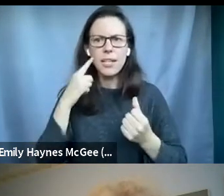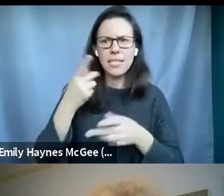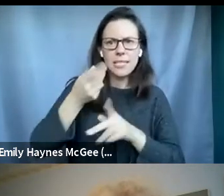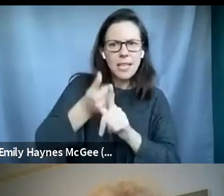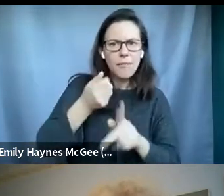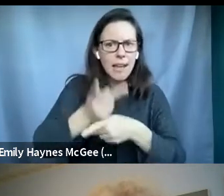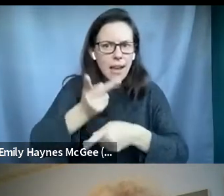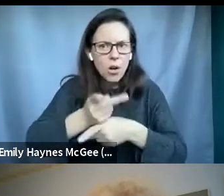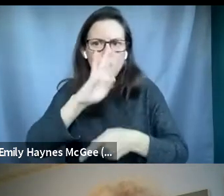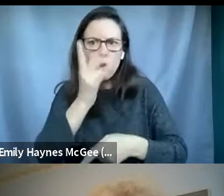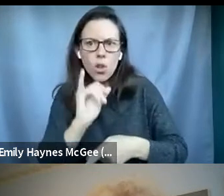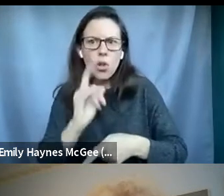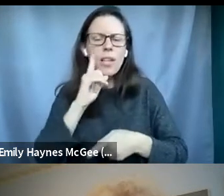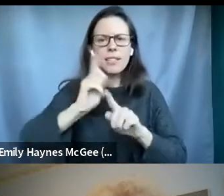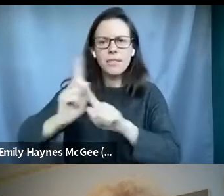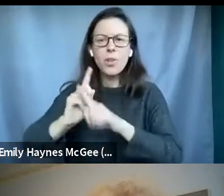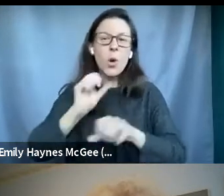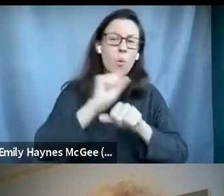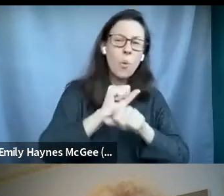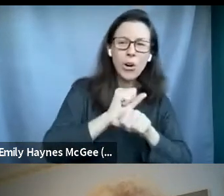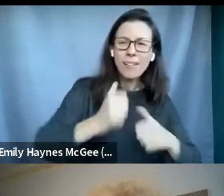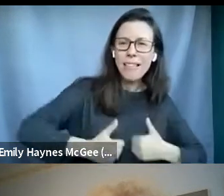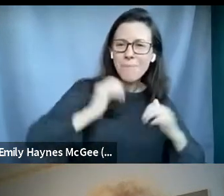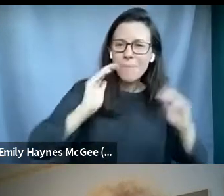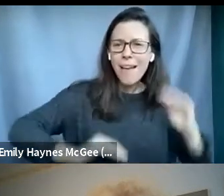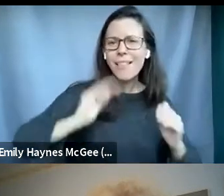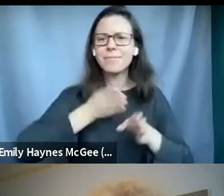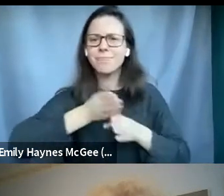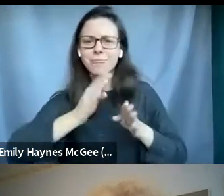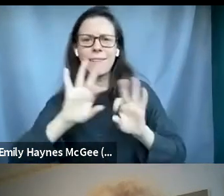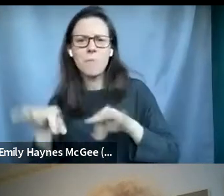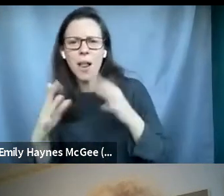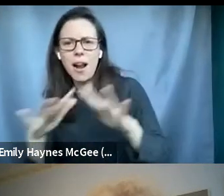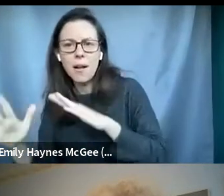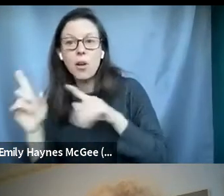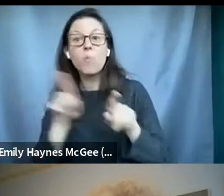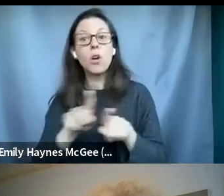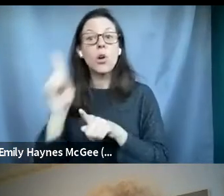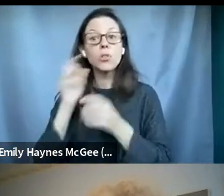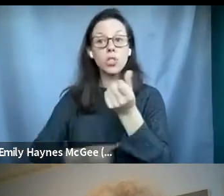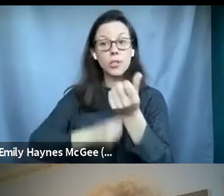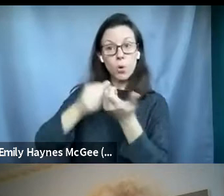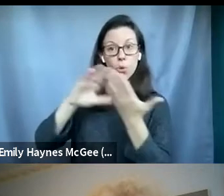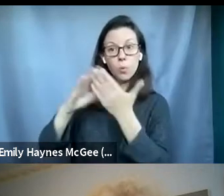balances, relationships, career, etc. And also to support community efforts like wellness and allow it to exist on a larger